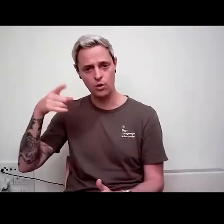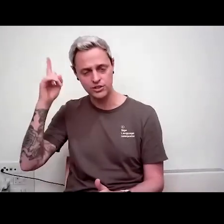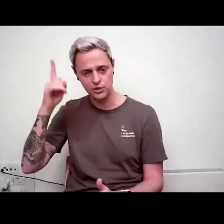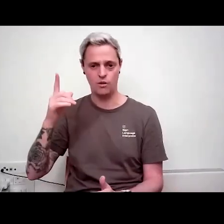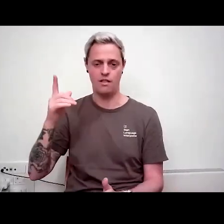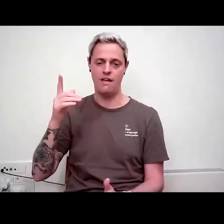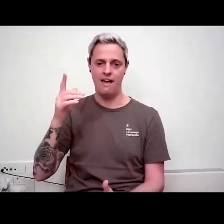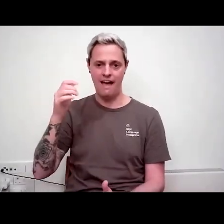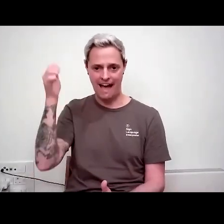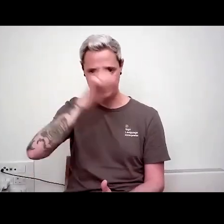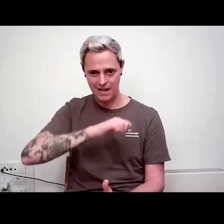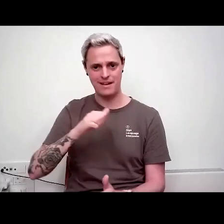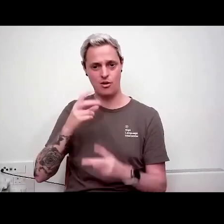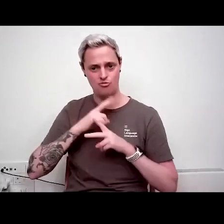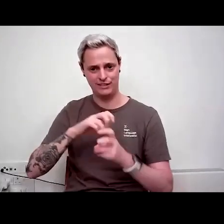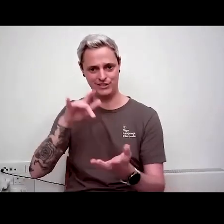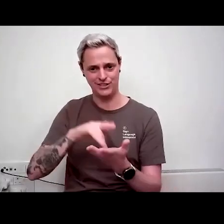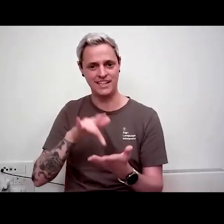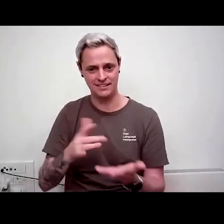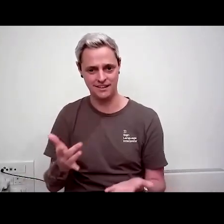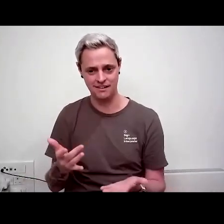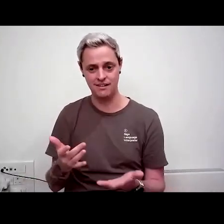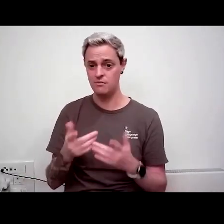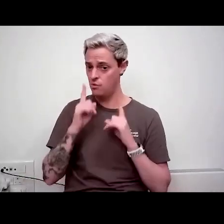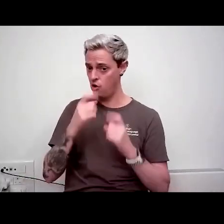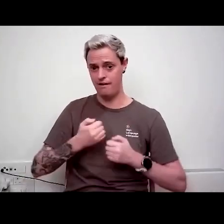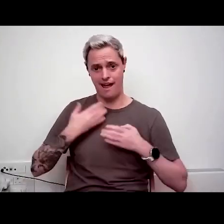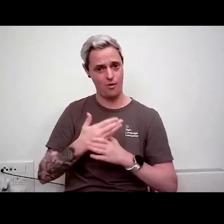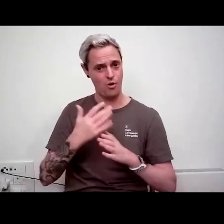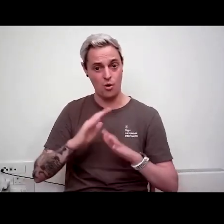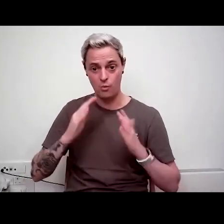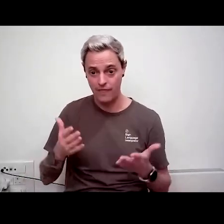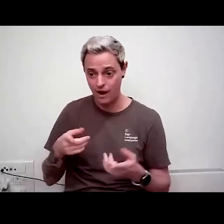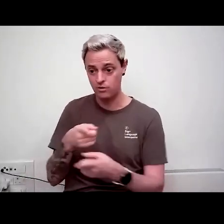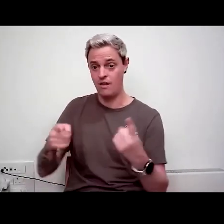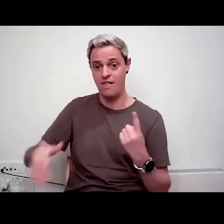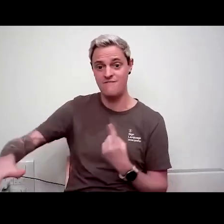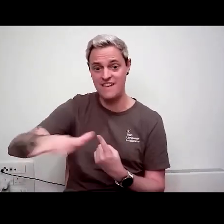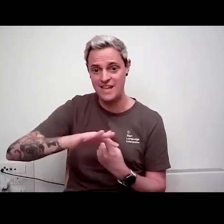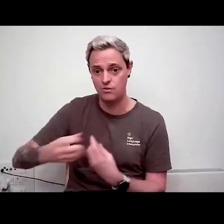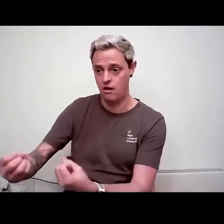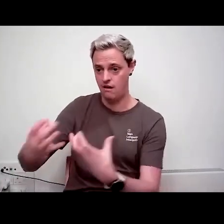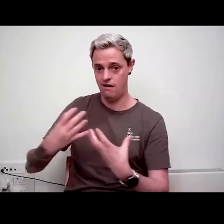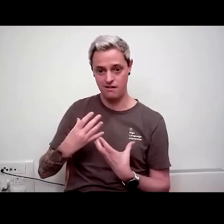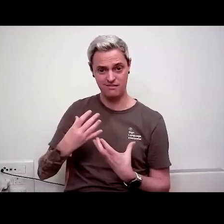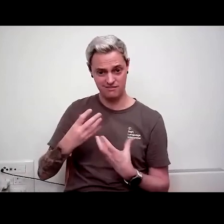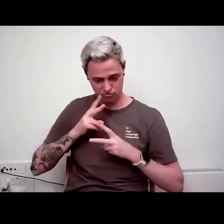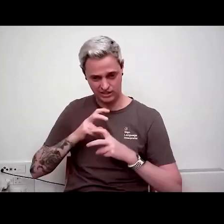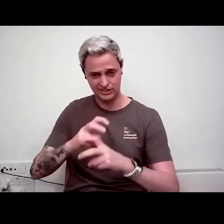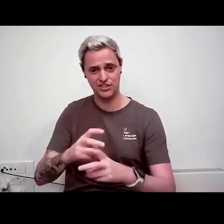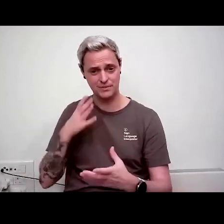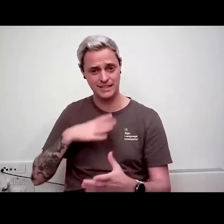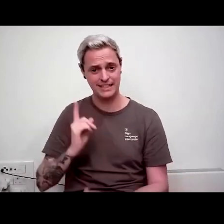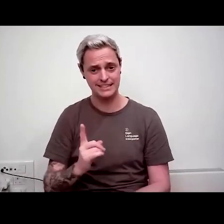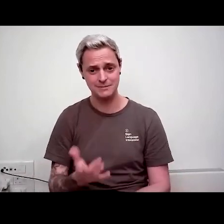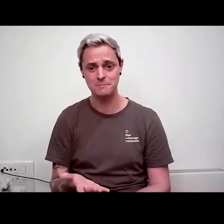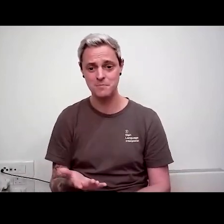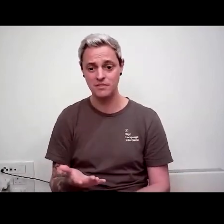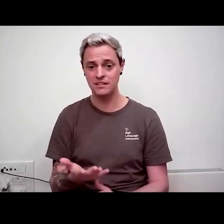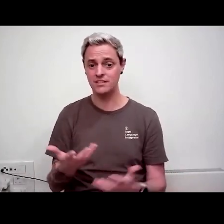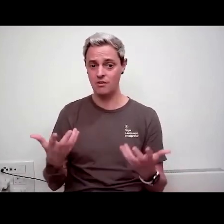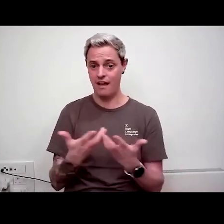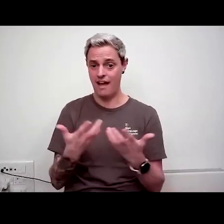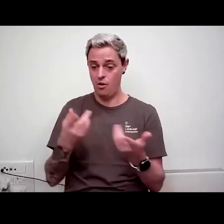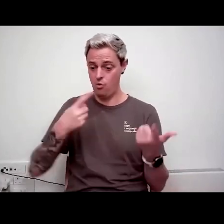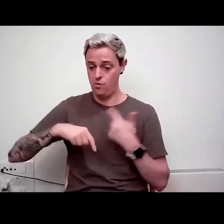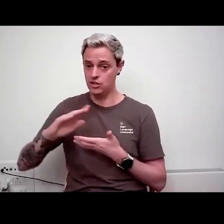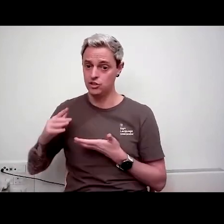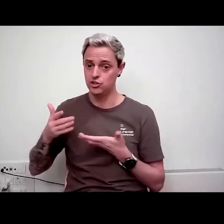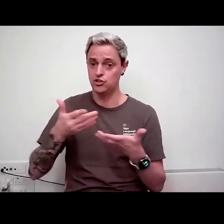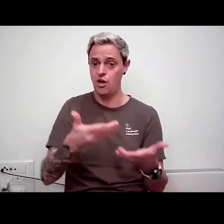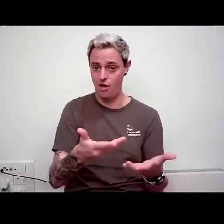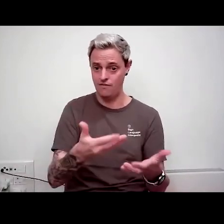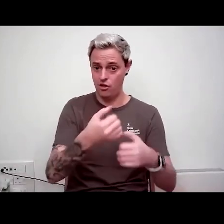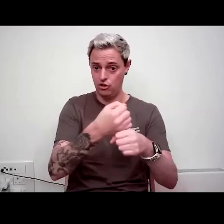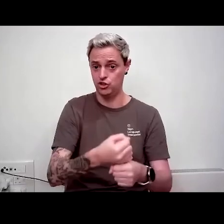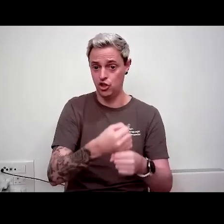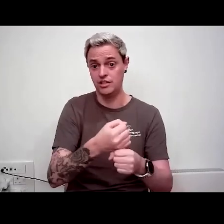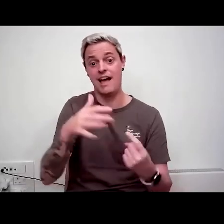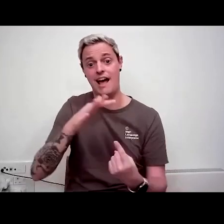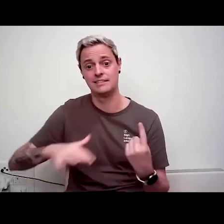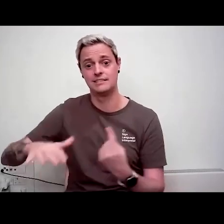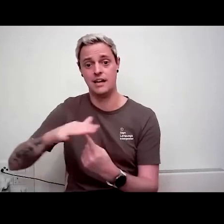However, we cannot do our work, I believe, without input from the field, as it were, and an important aim for us is to serve church and society.